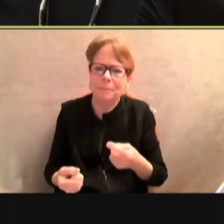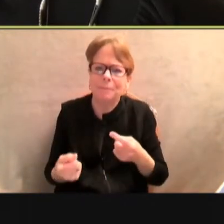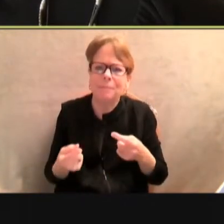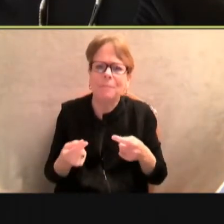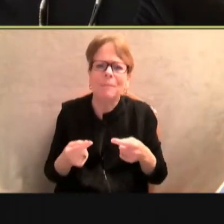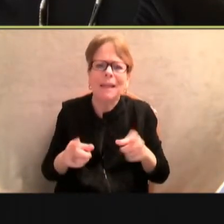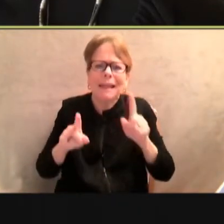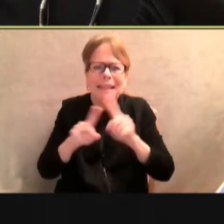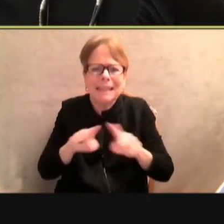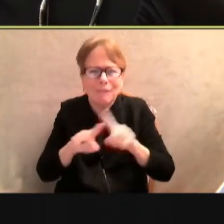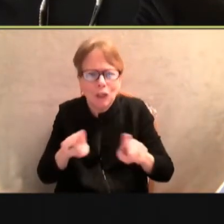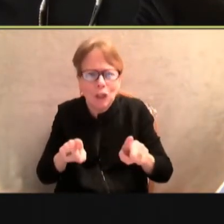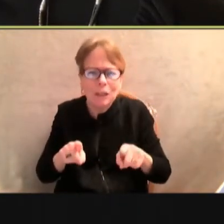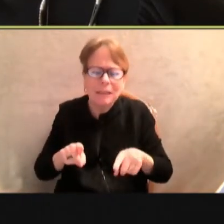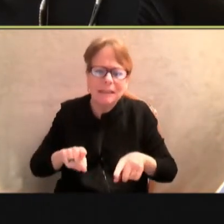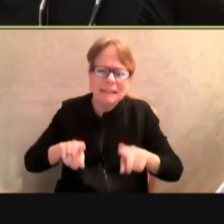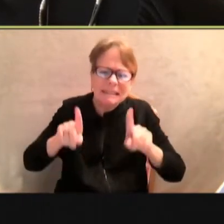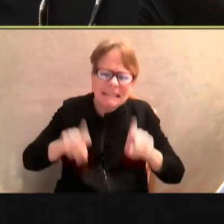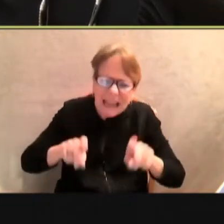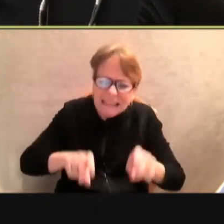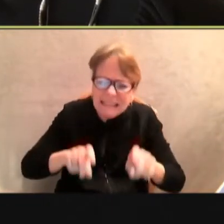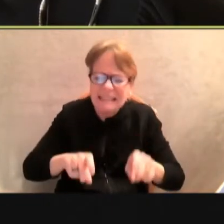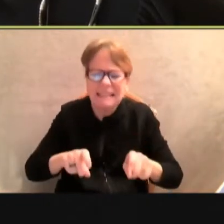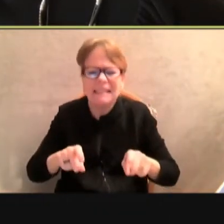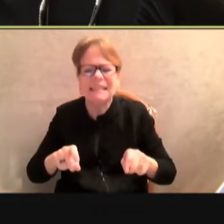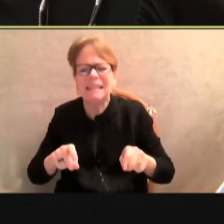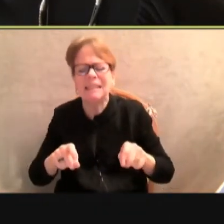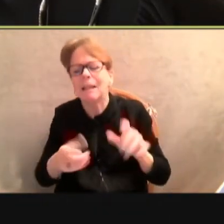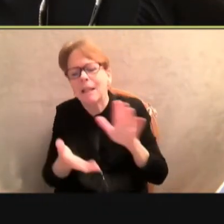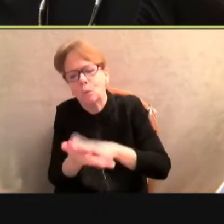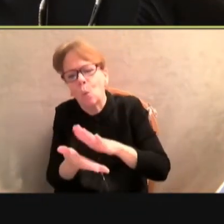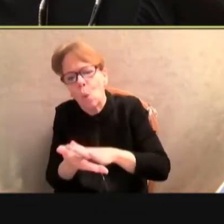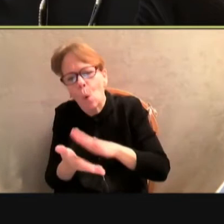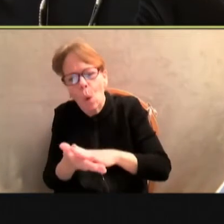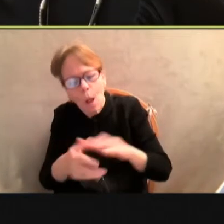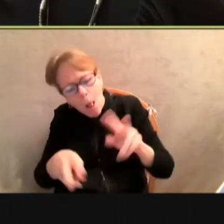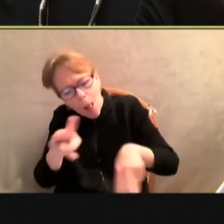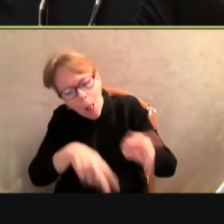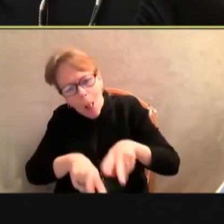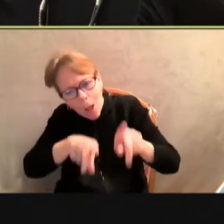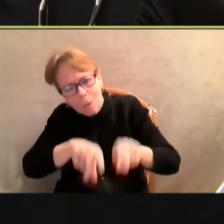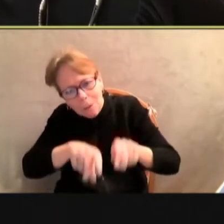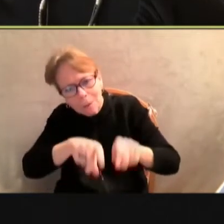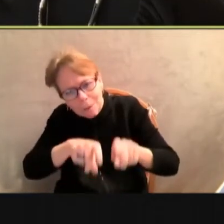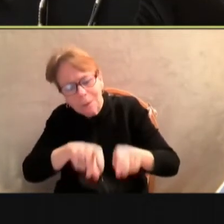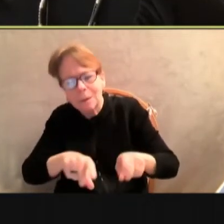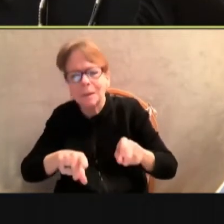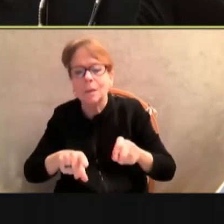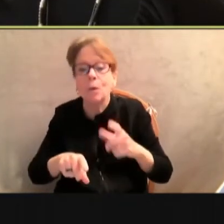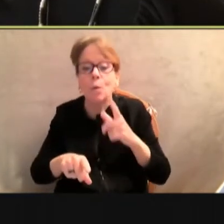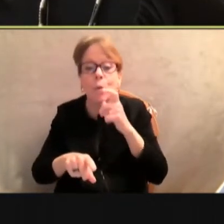that schools and testing companies and licensing entities like to see, those tests are not